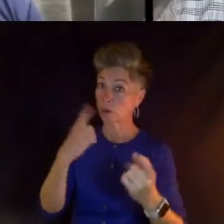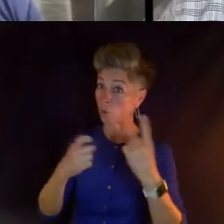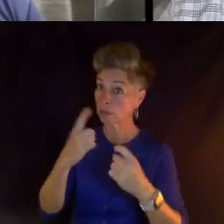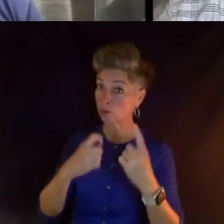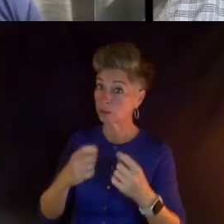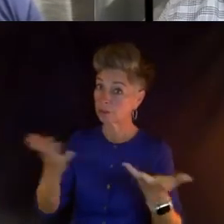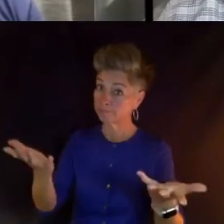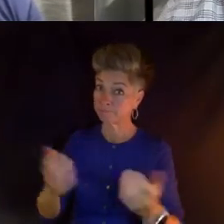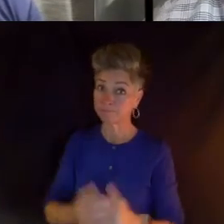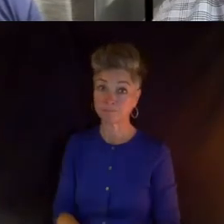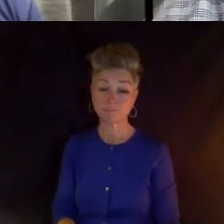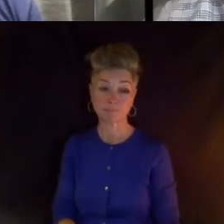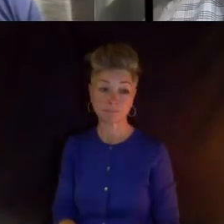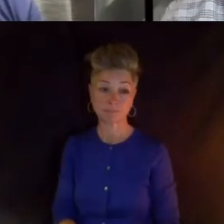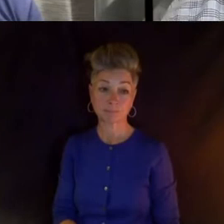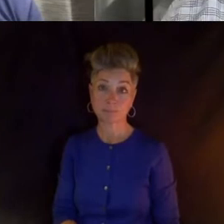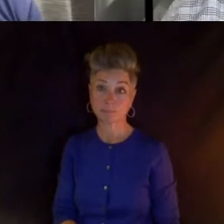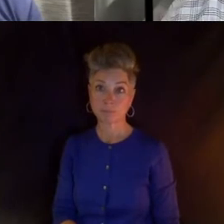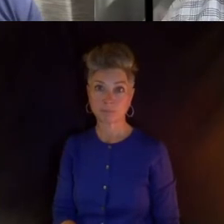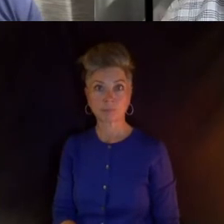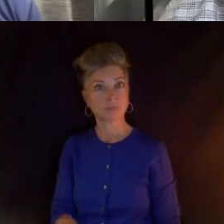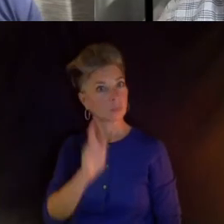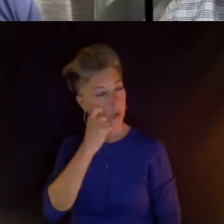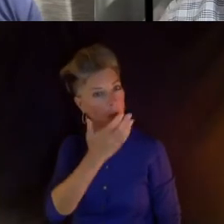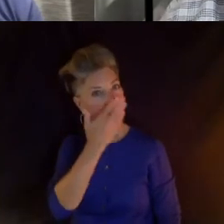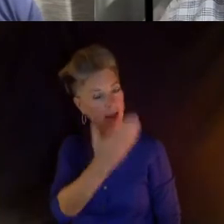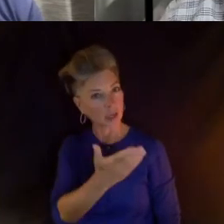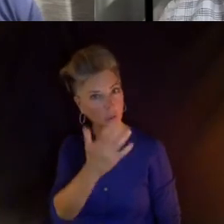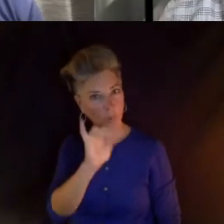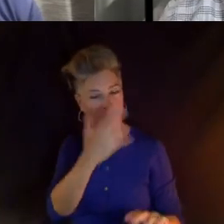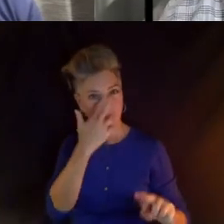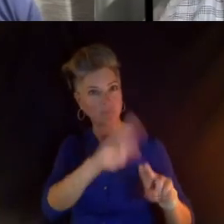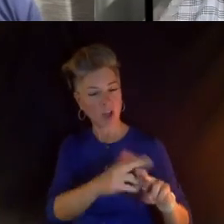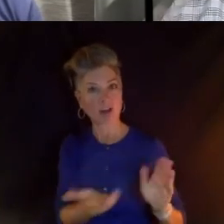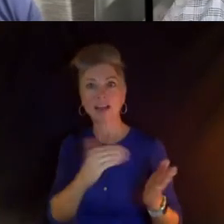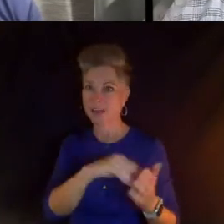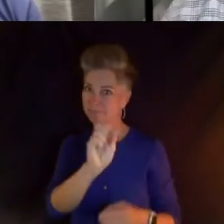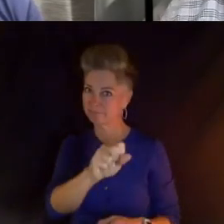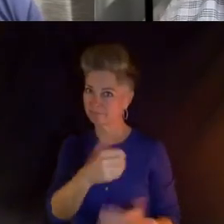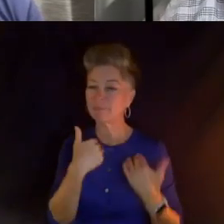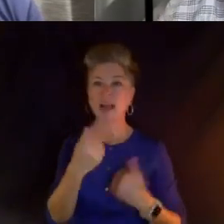Cool, thank you. That was really fun. Again, we do have some questions that have come in already,